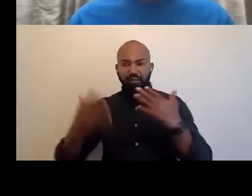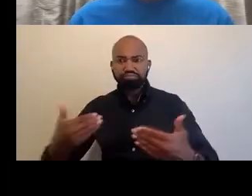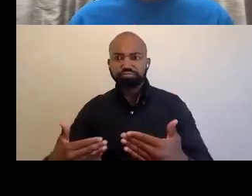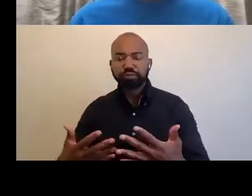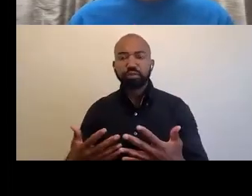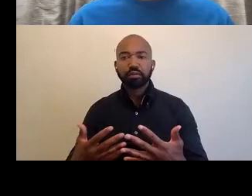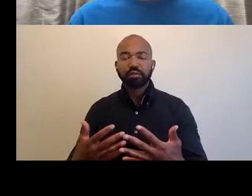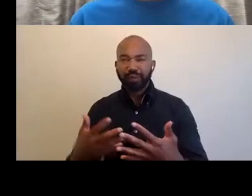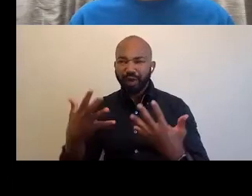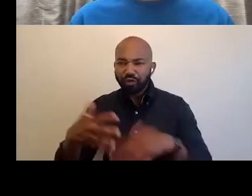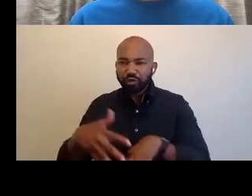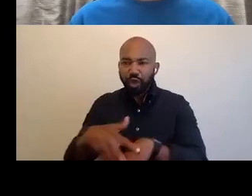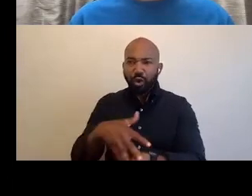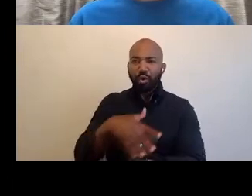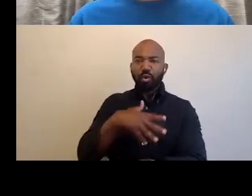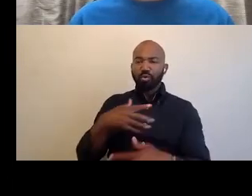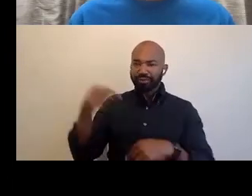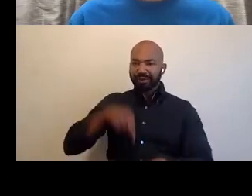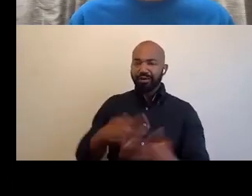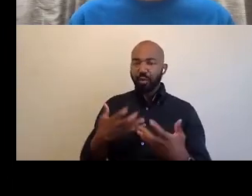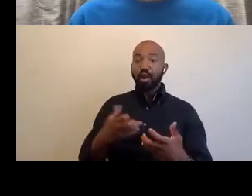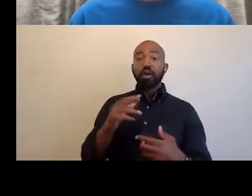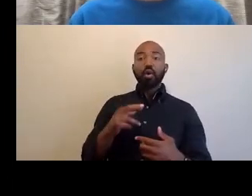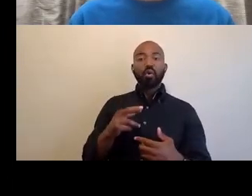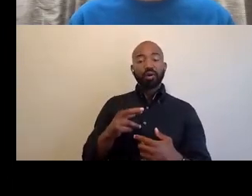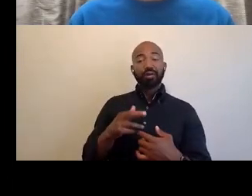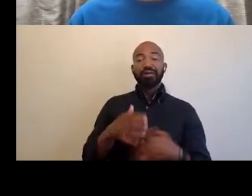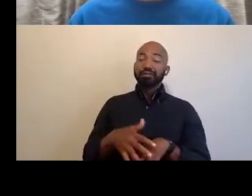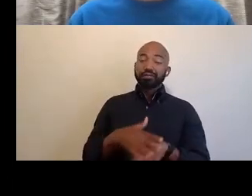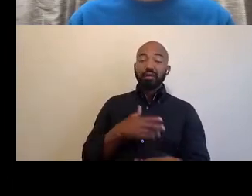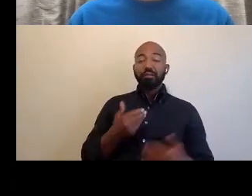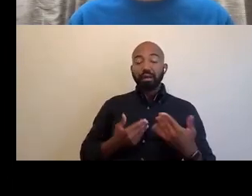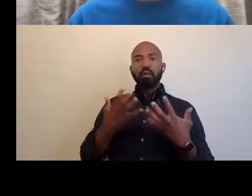How fast can we go when it comes to hormone, you know, getting the feminizing therapy moving?